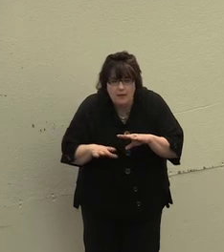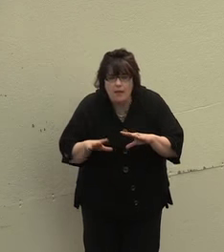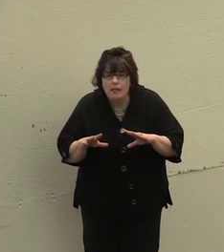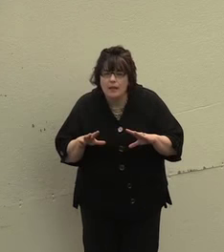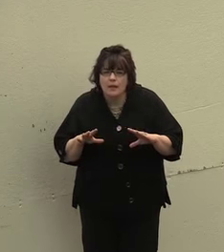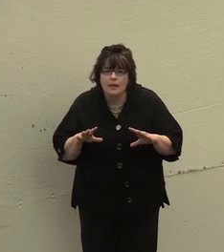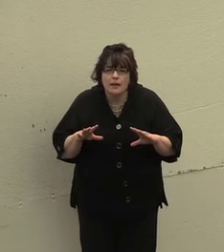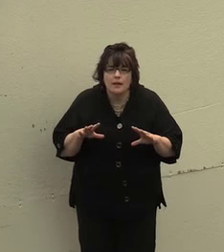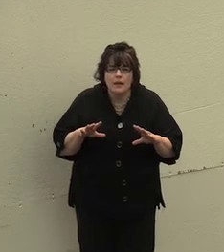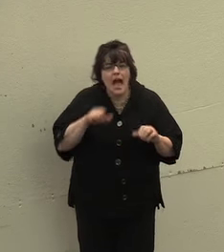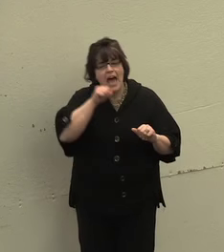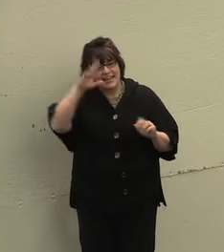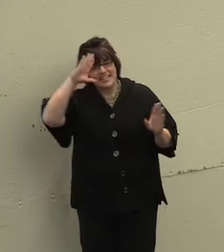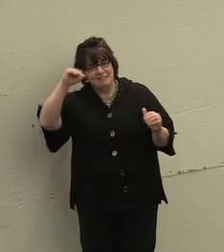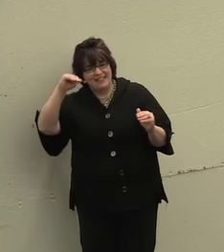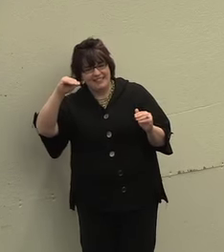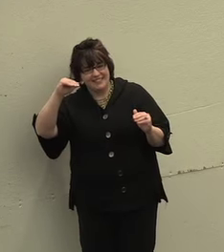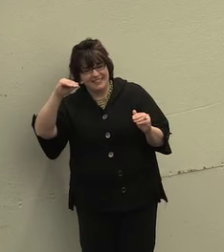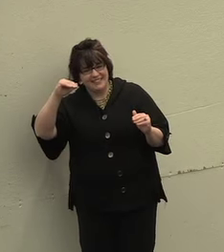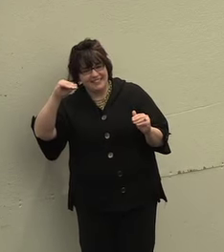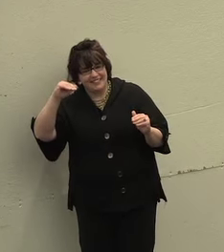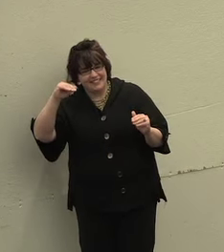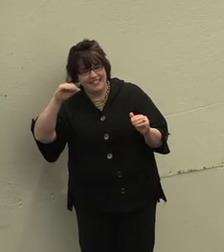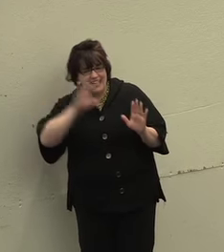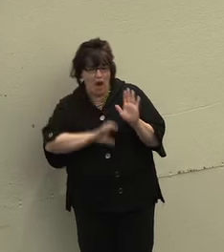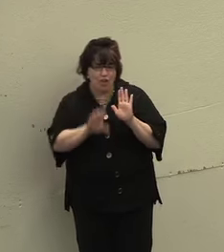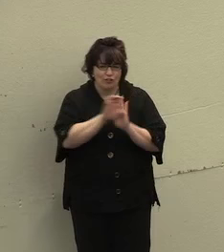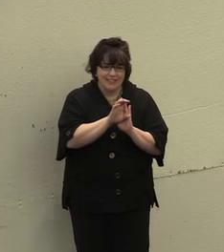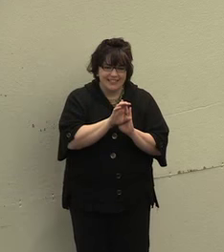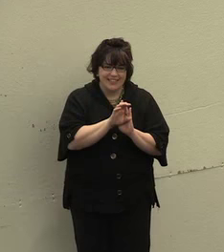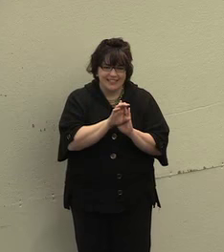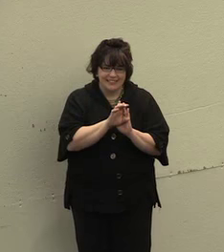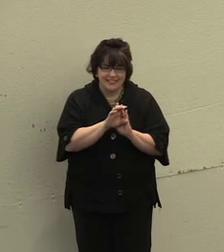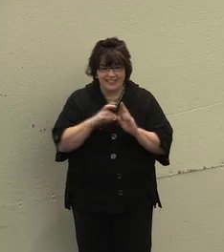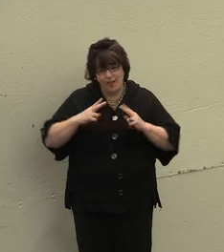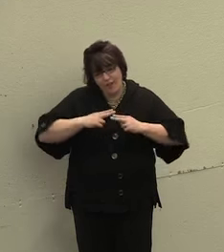unexpected aspects of human life.